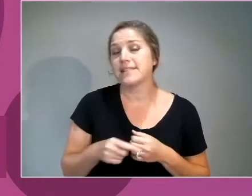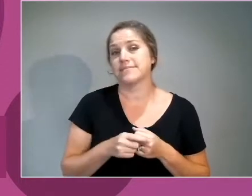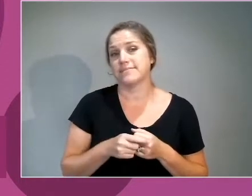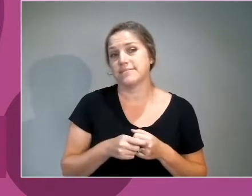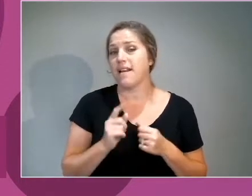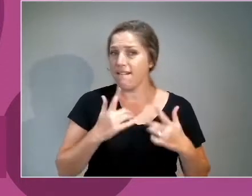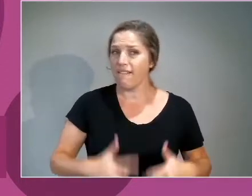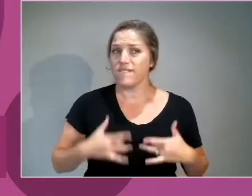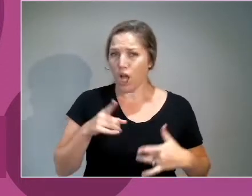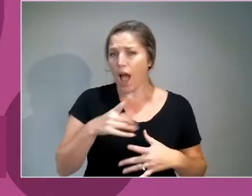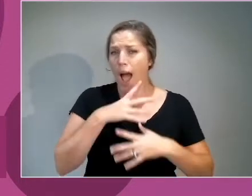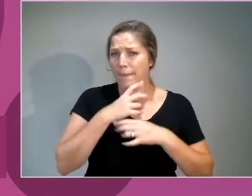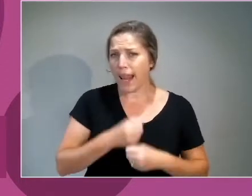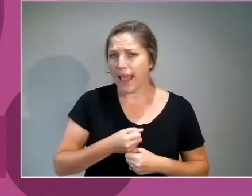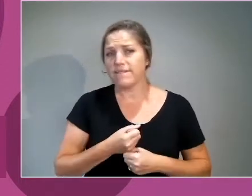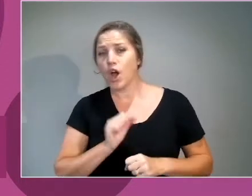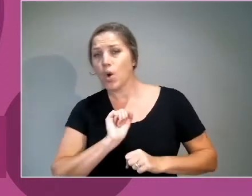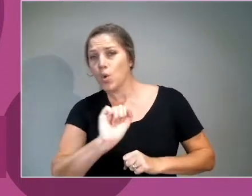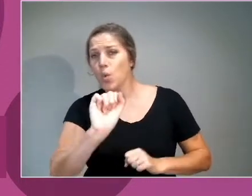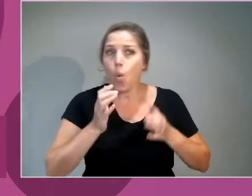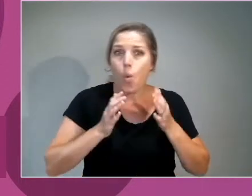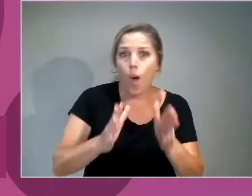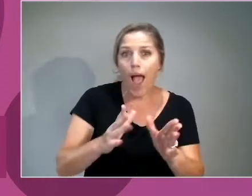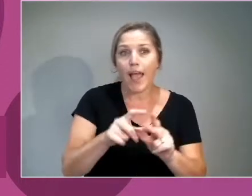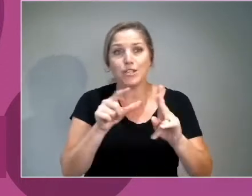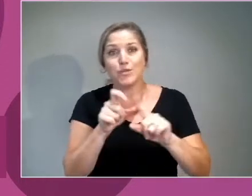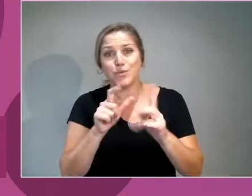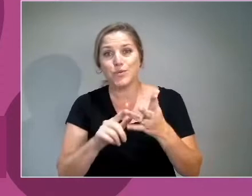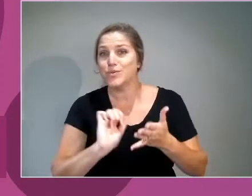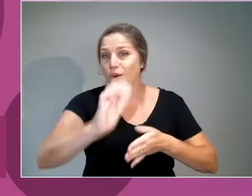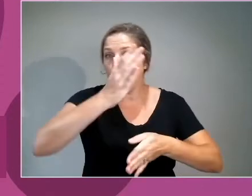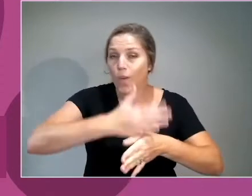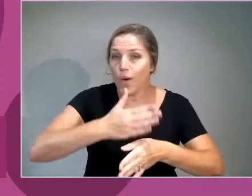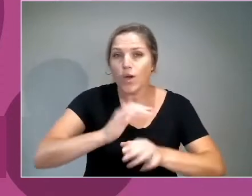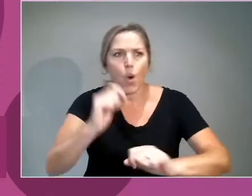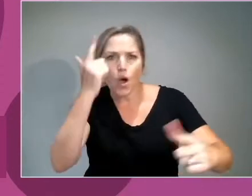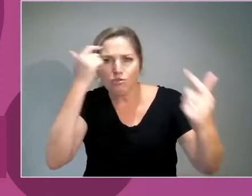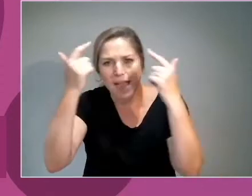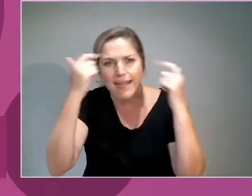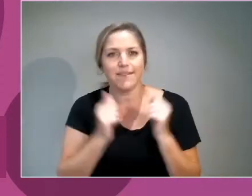do things. The very essence of your creativity which helps us unlock at an individual level